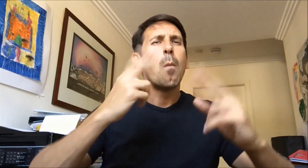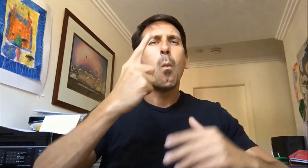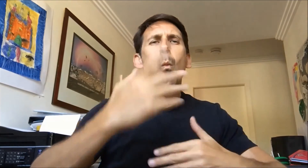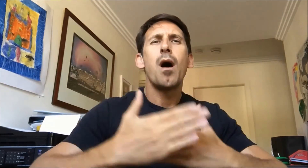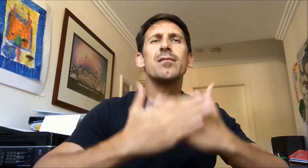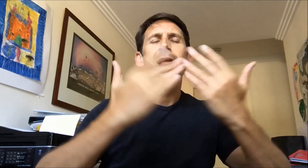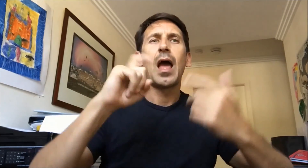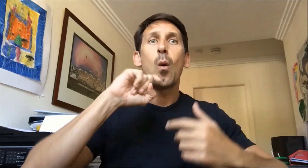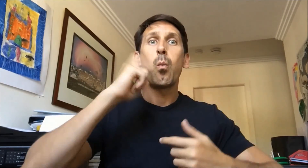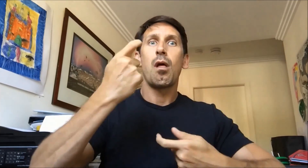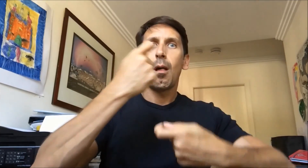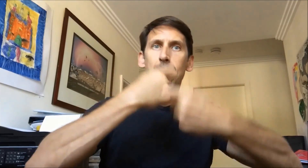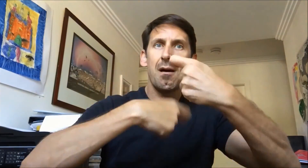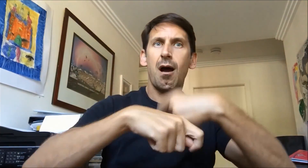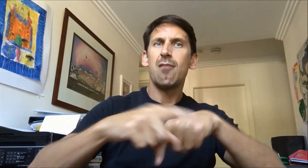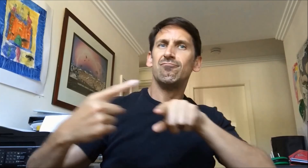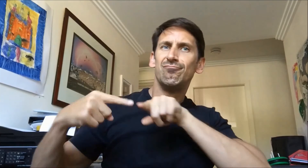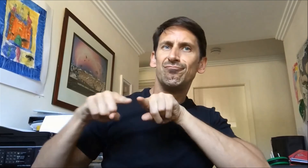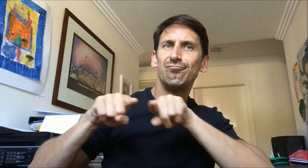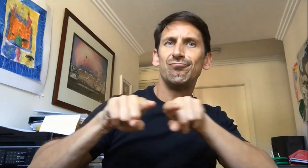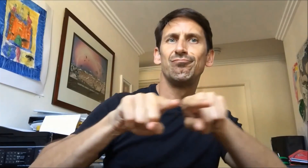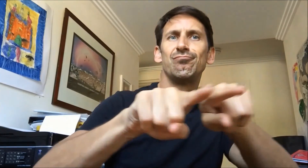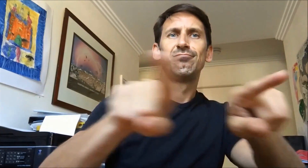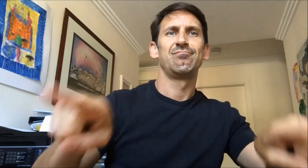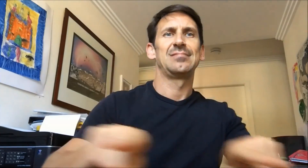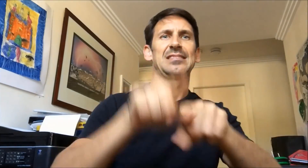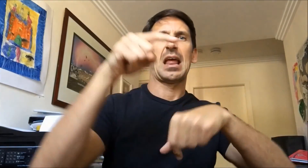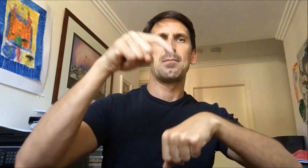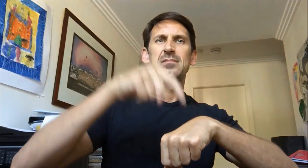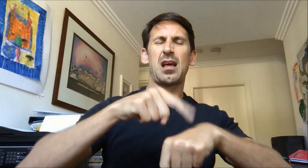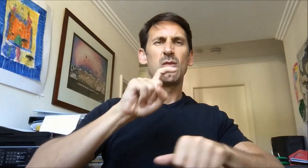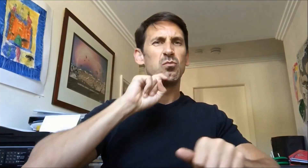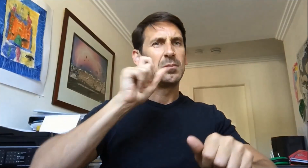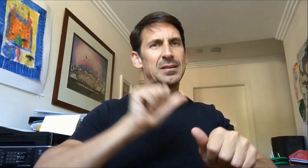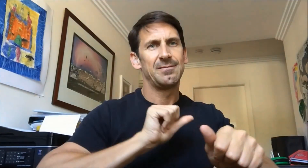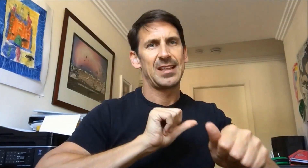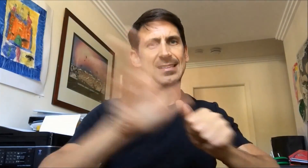I hope that one day, both services will be provided alongside each other. That would be fantastic.